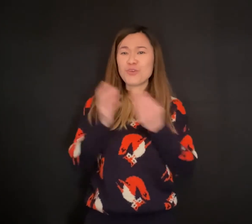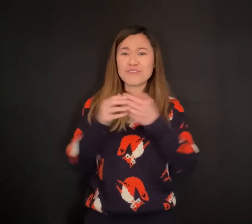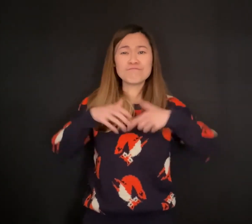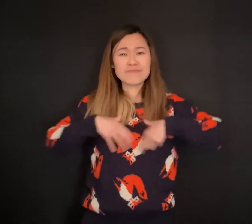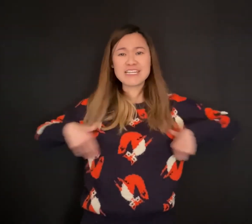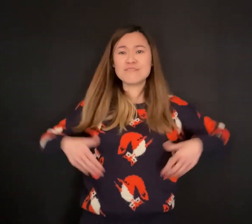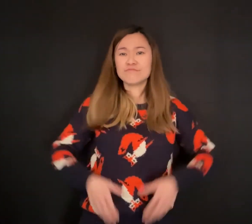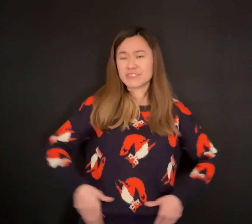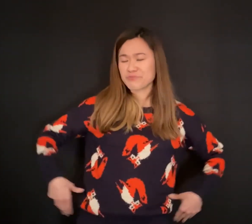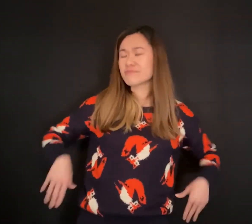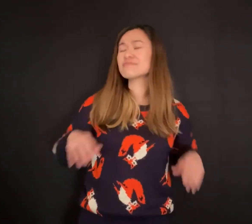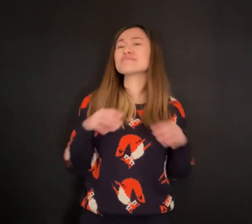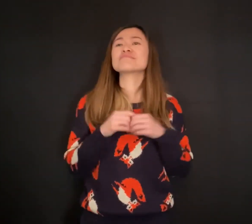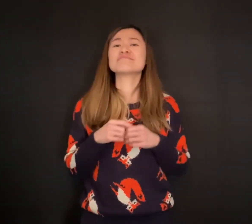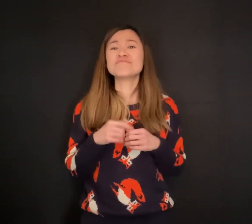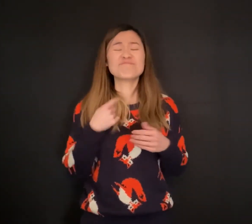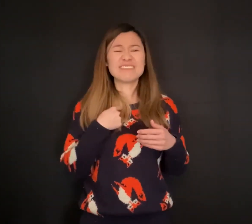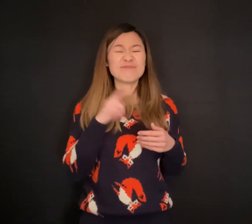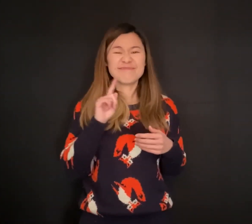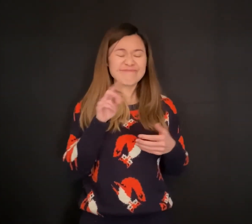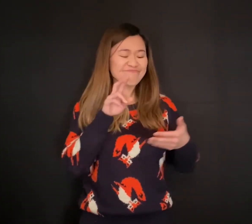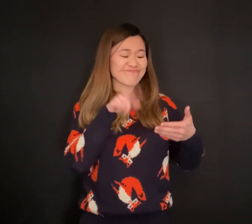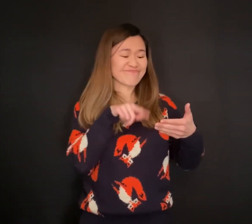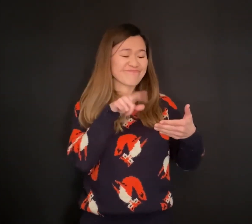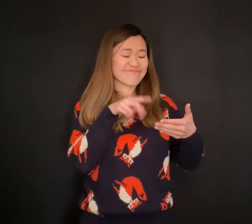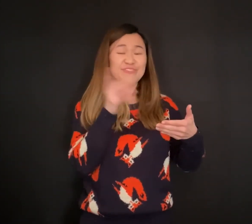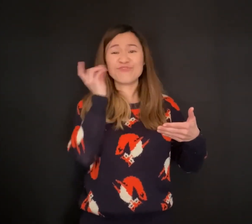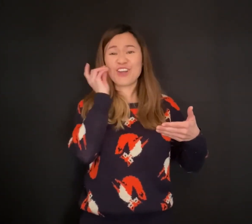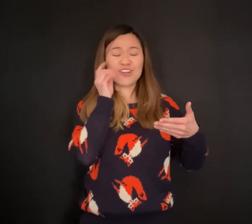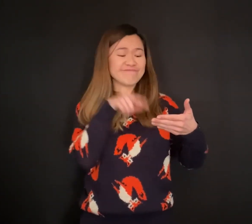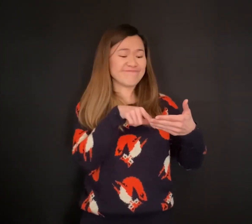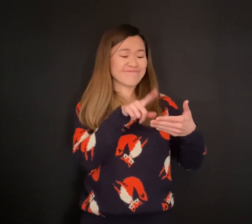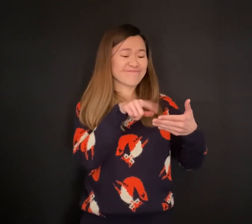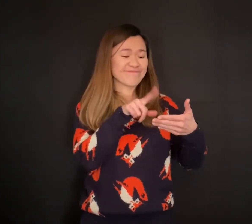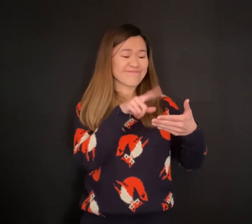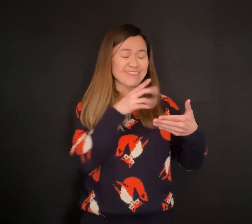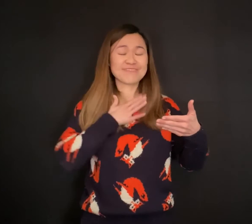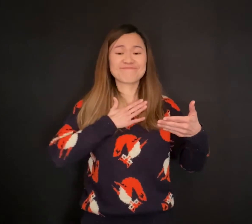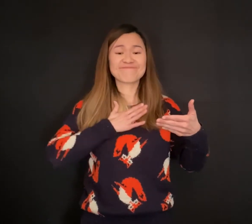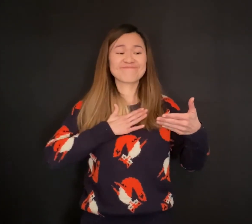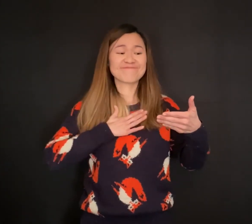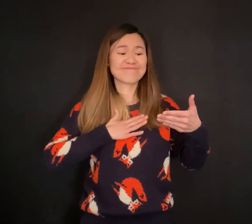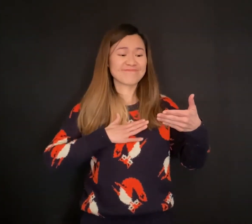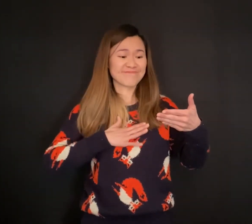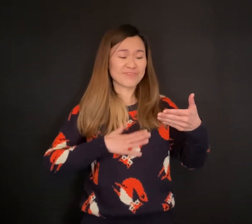in bikinis I just have to watch that through the phone.